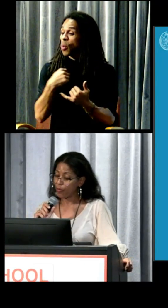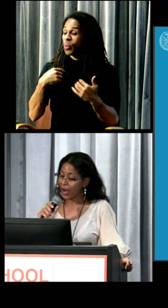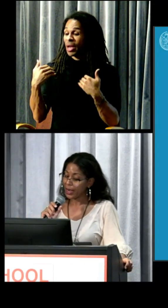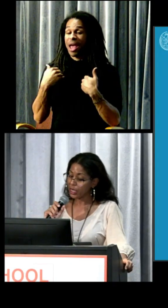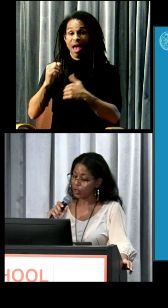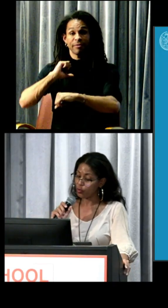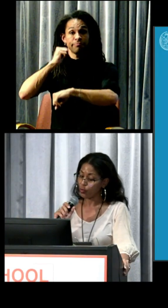a different goal, right?